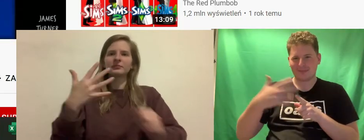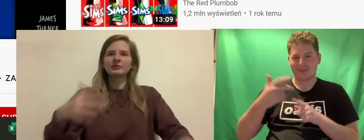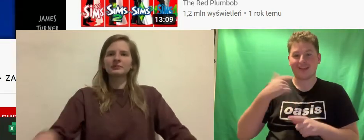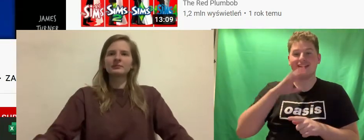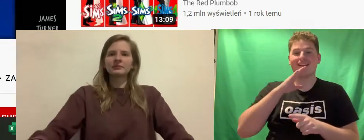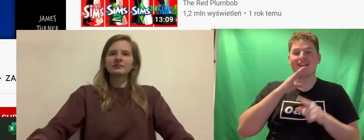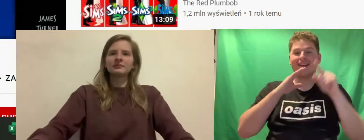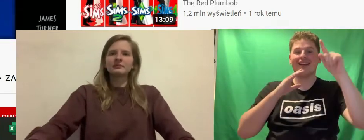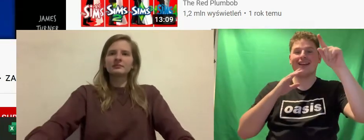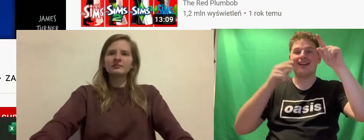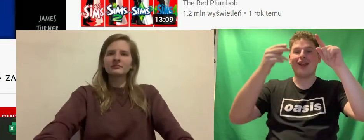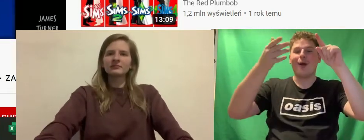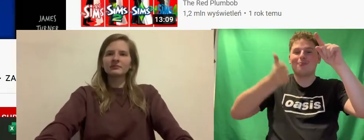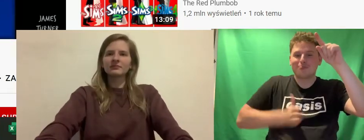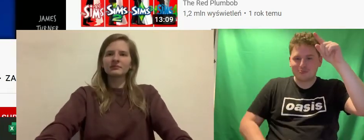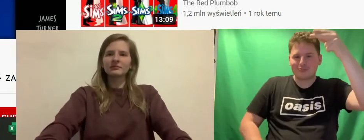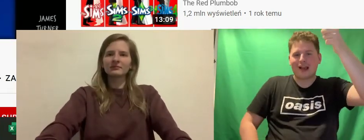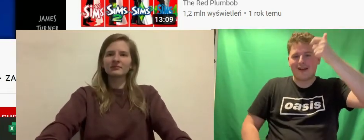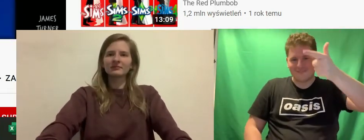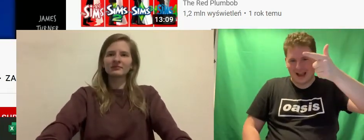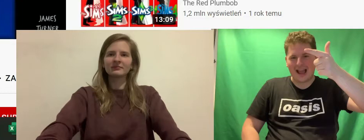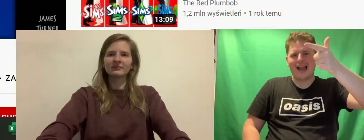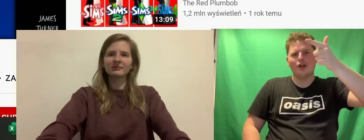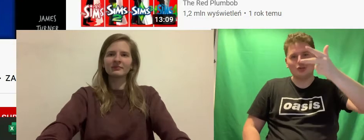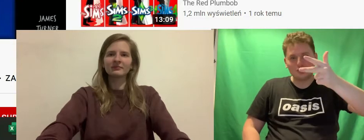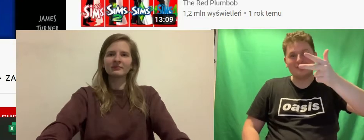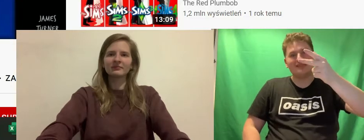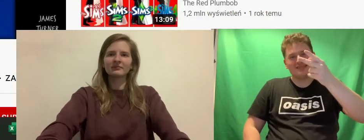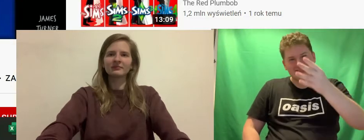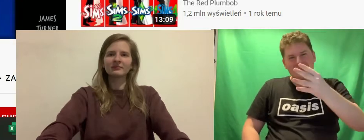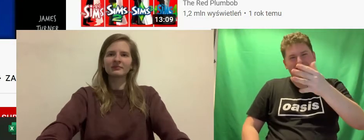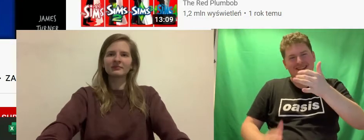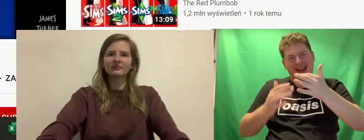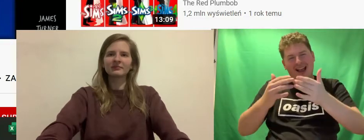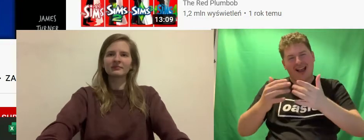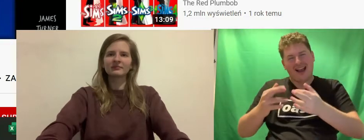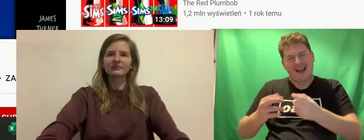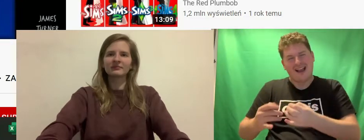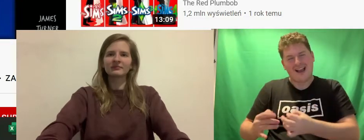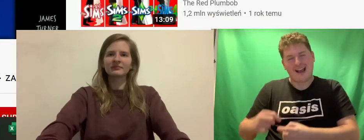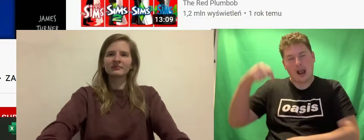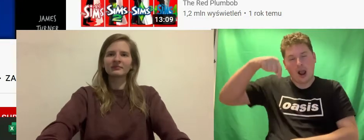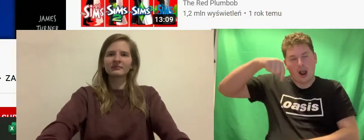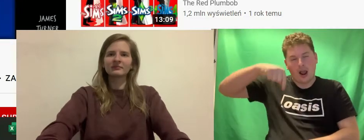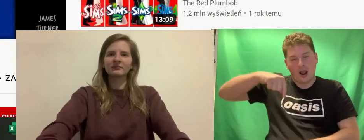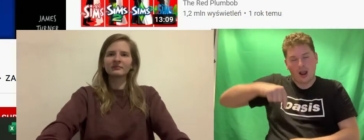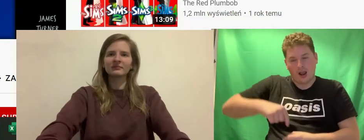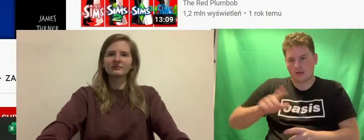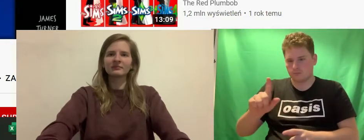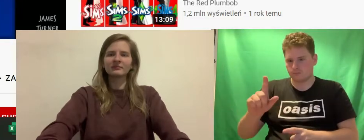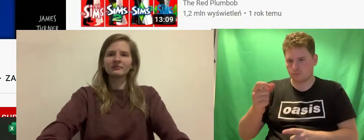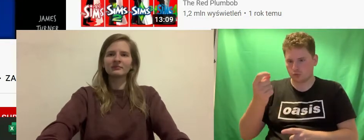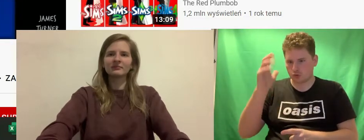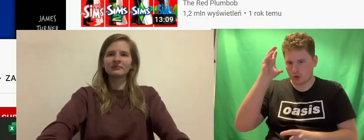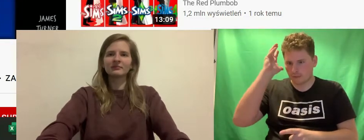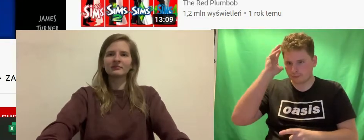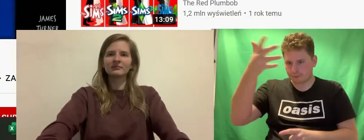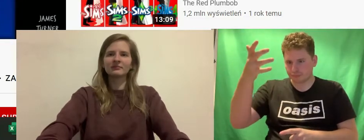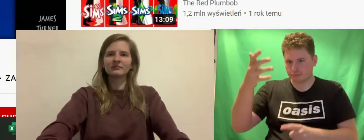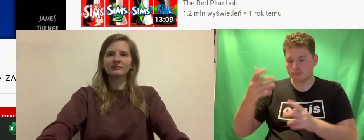a: you know what you look like generations 1- 25 (the number of family tree)